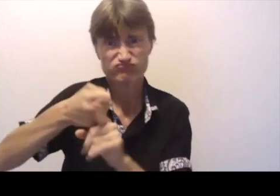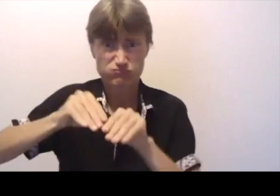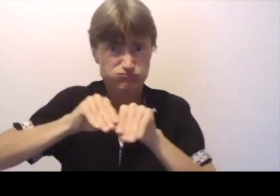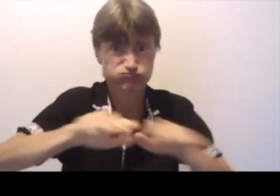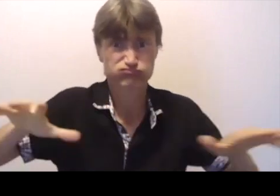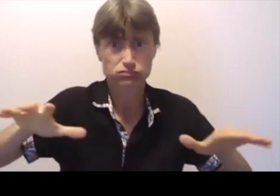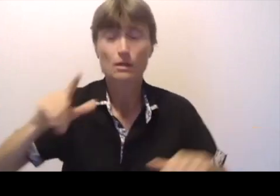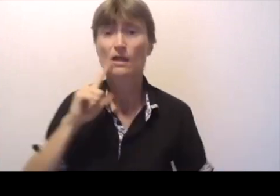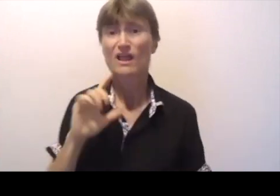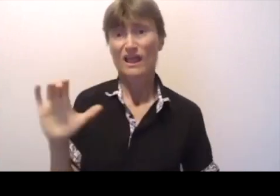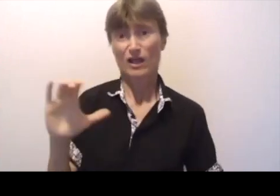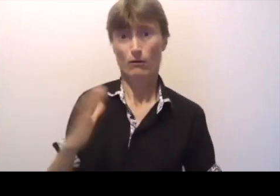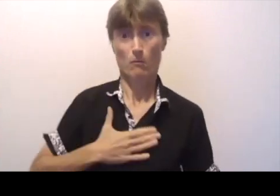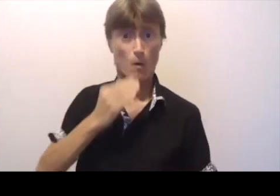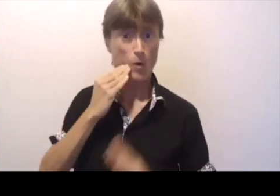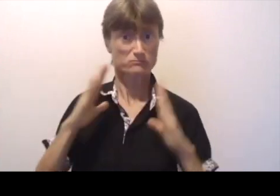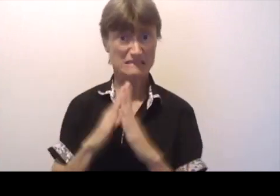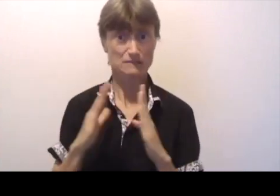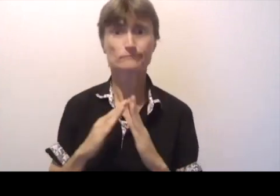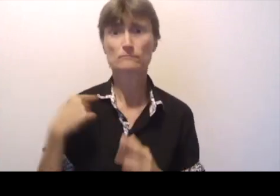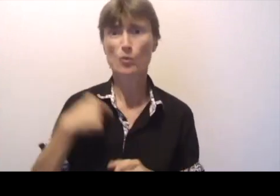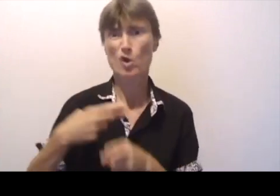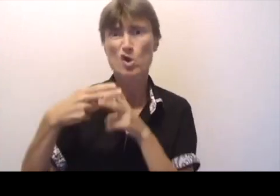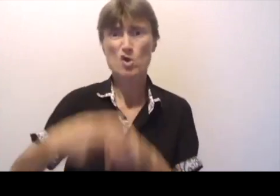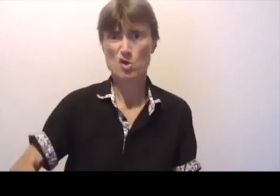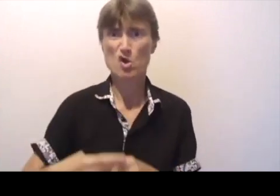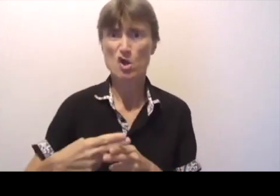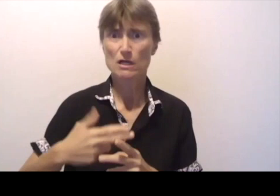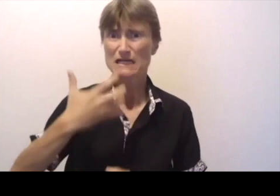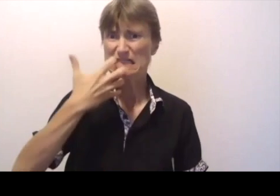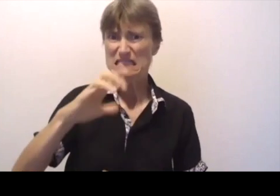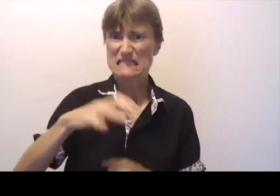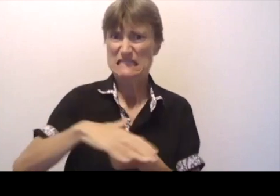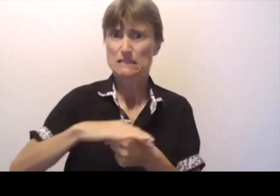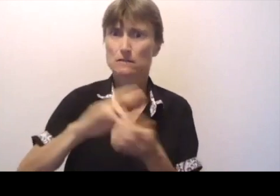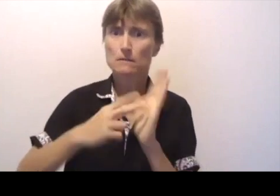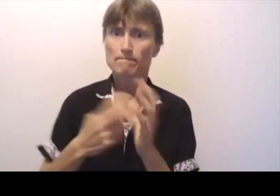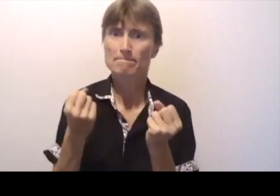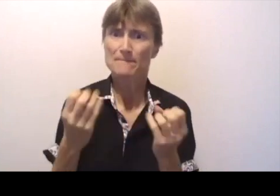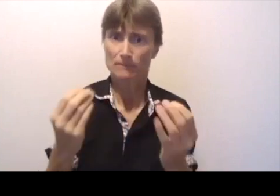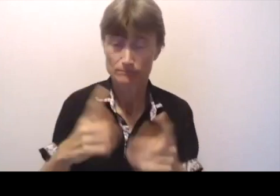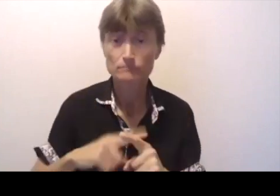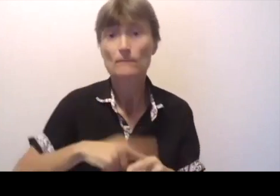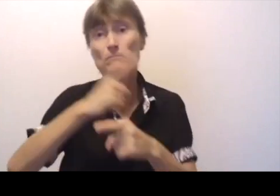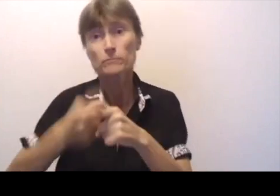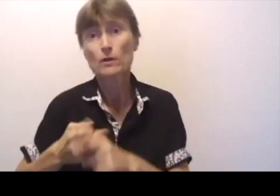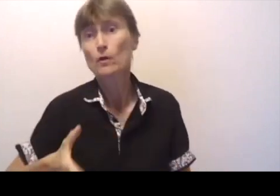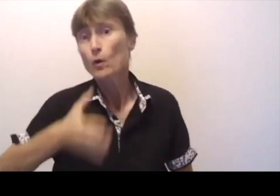of hot spots unfortunately climate change is happening missing and murdered indigenous women and girls is happening truth and